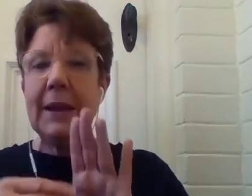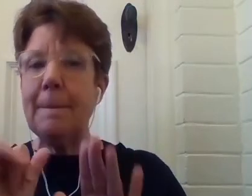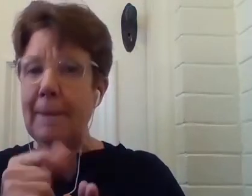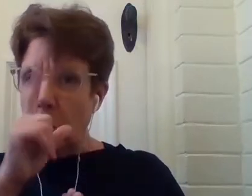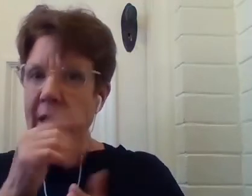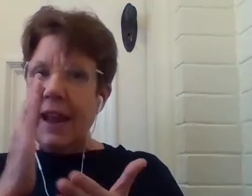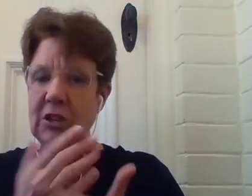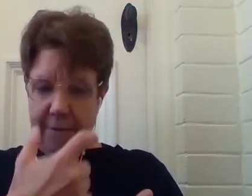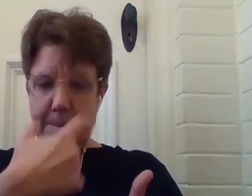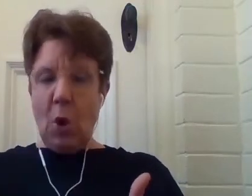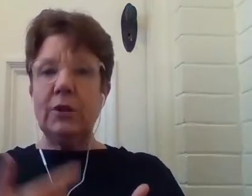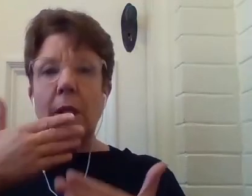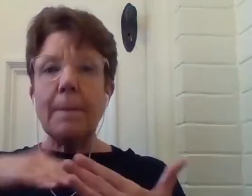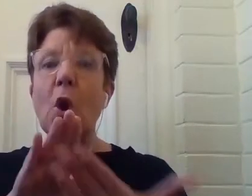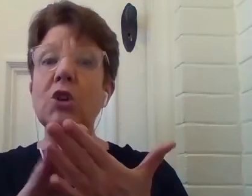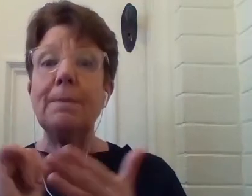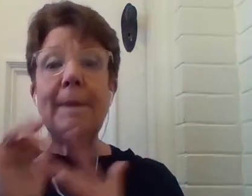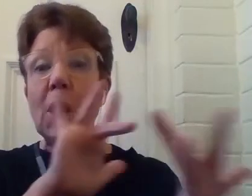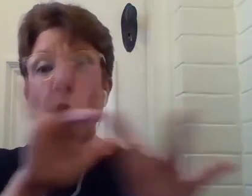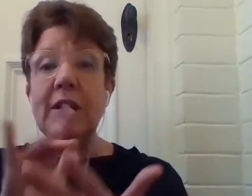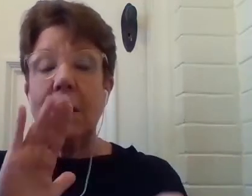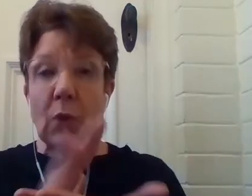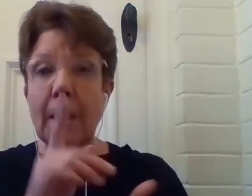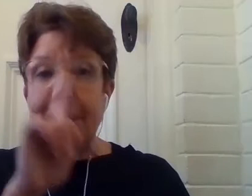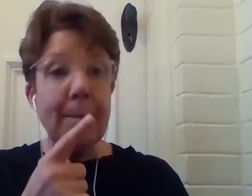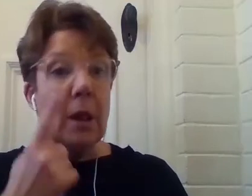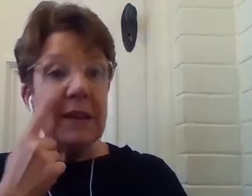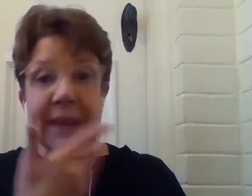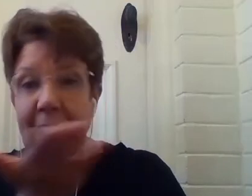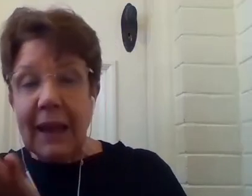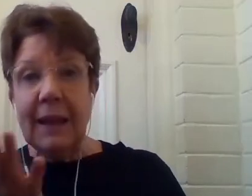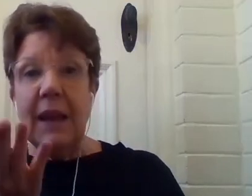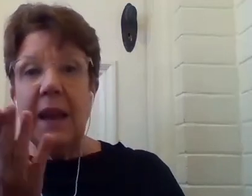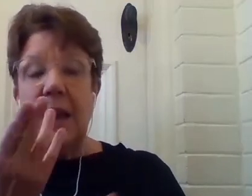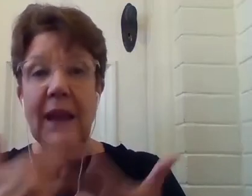approach of contacting more people and see if they want a Zoom coffee